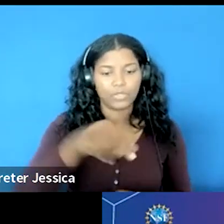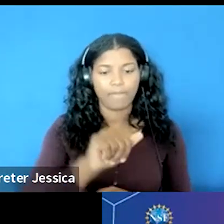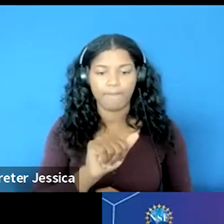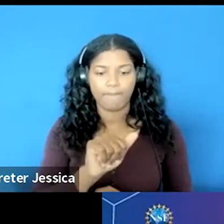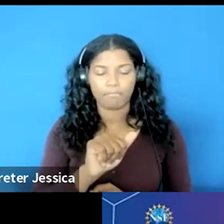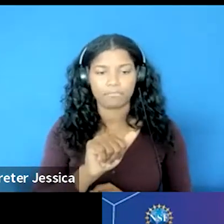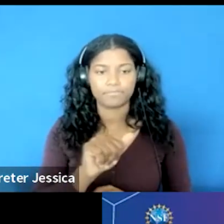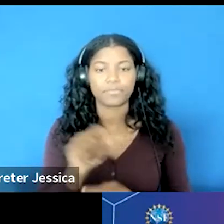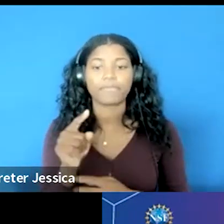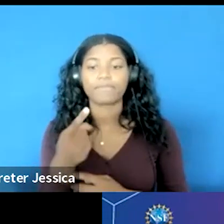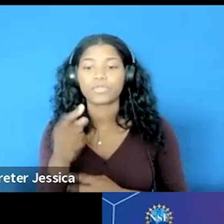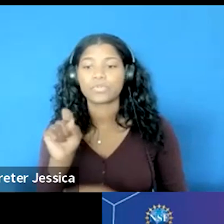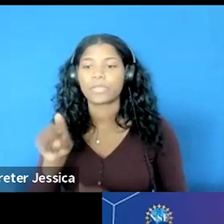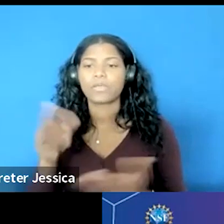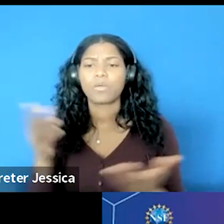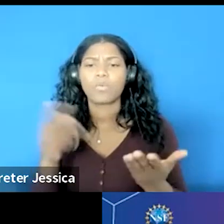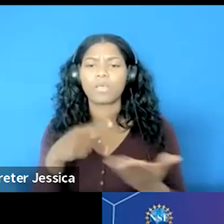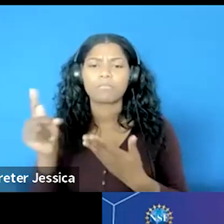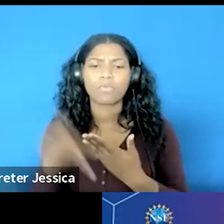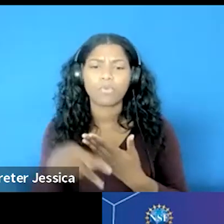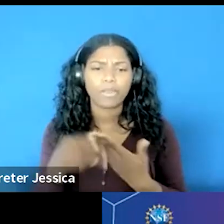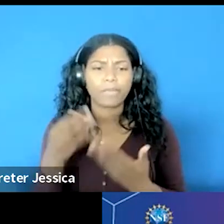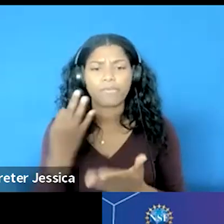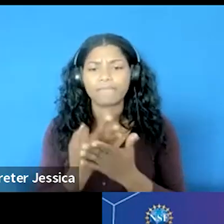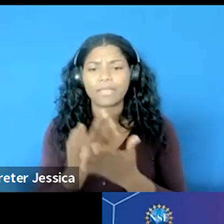So the first question, what programs or funding sources do you recommend